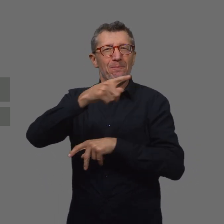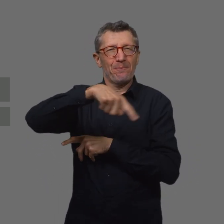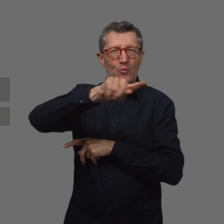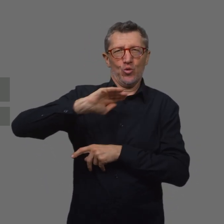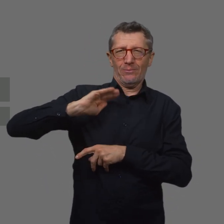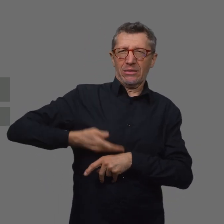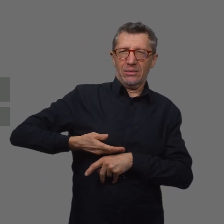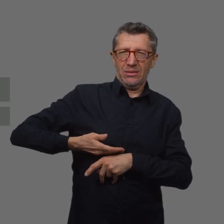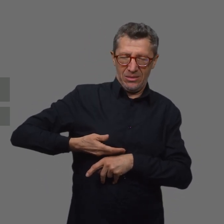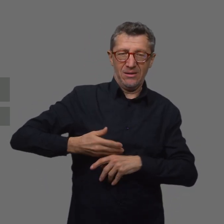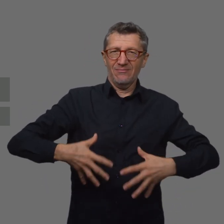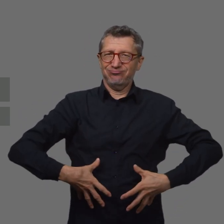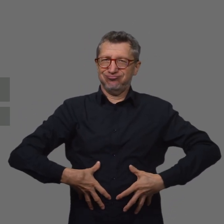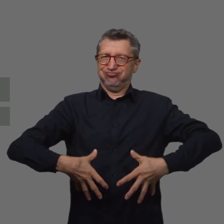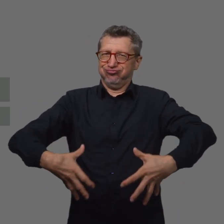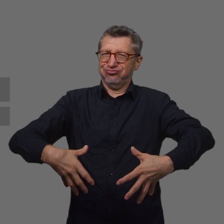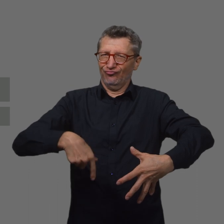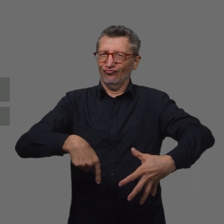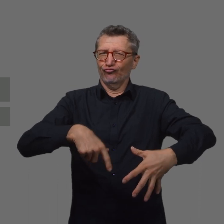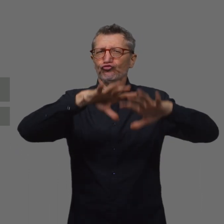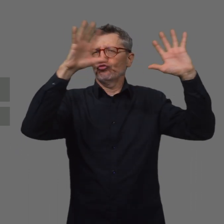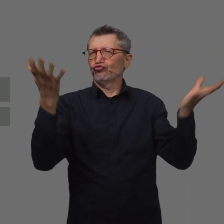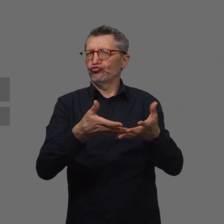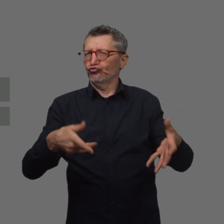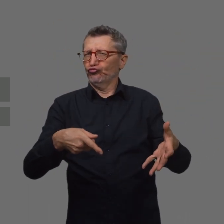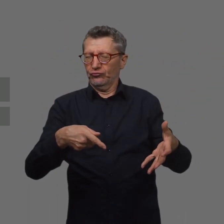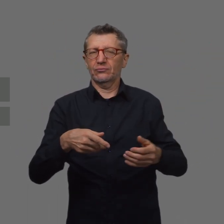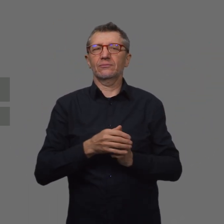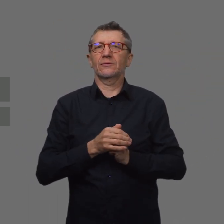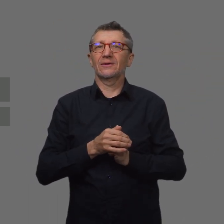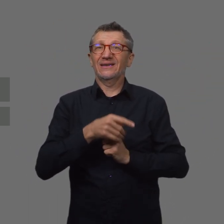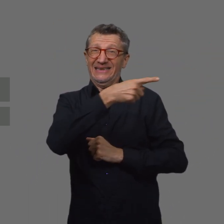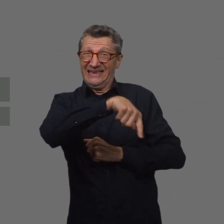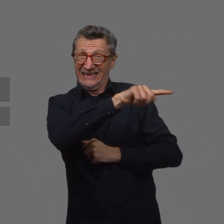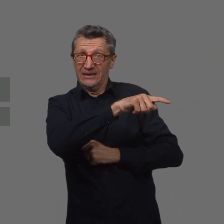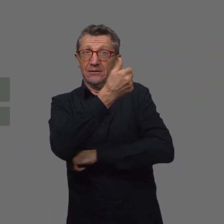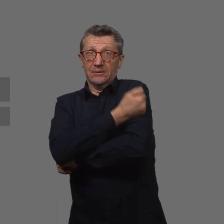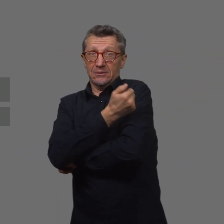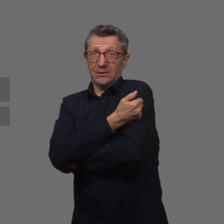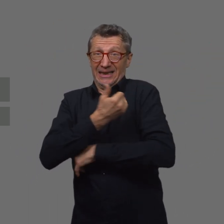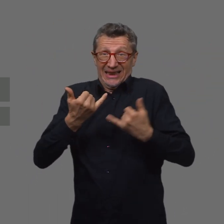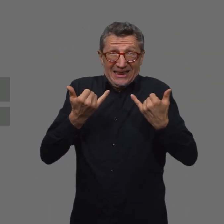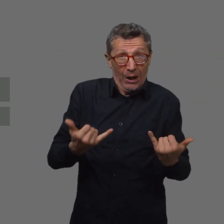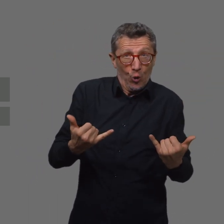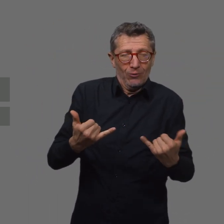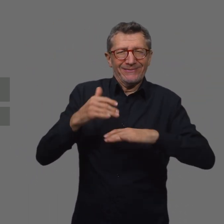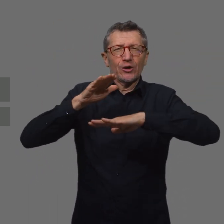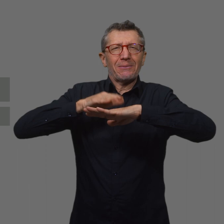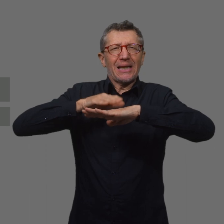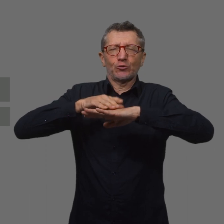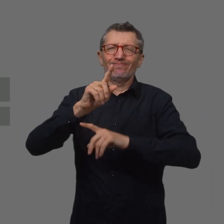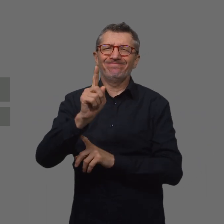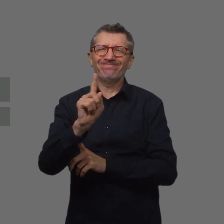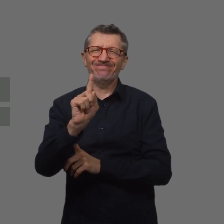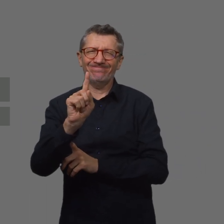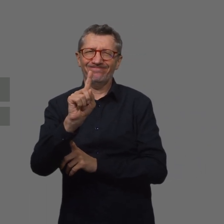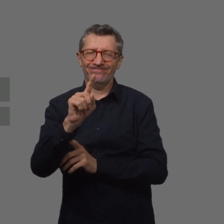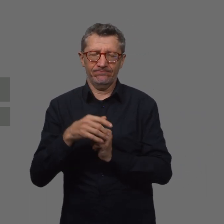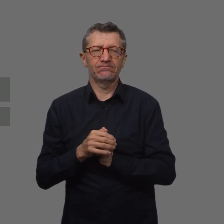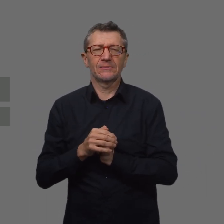Vaccination of pregnant women is not generally recommended at present